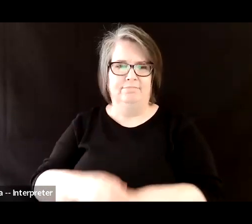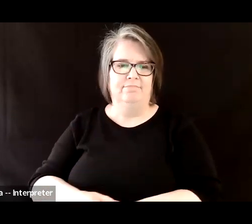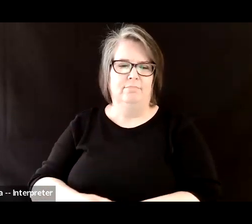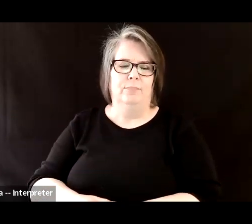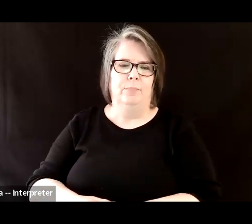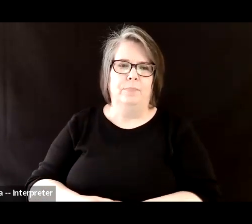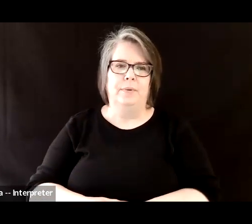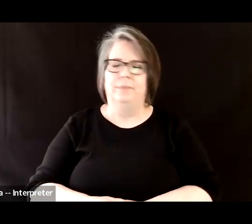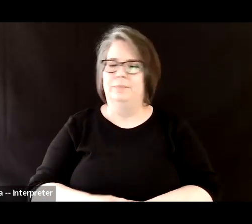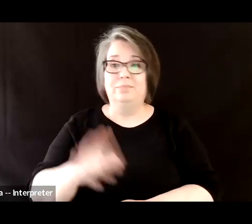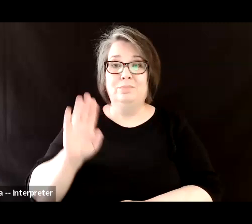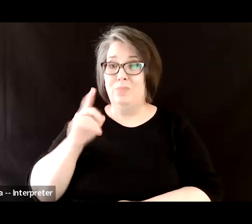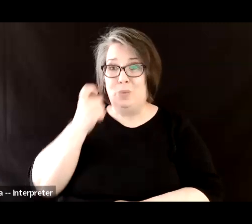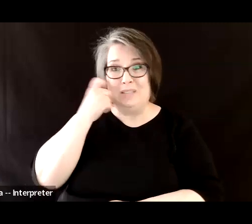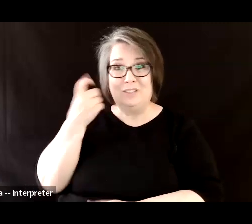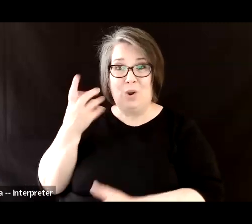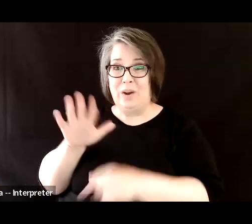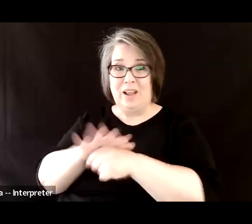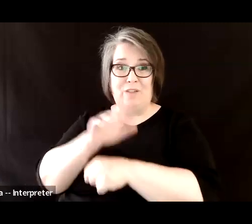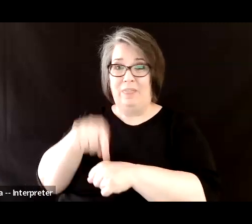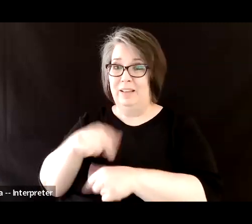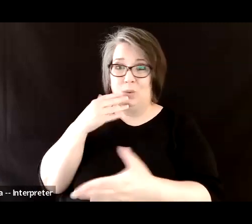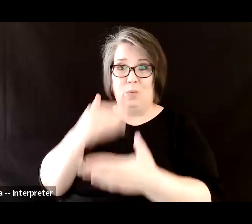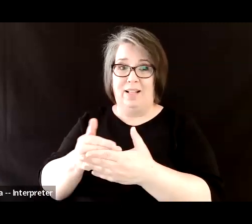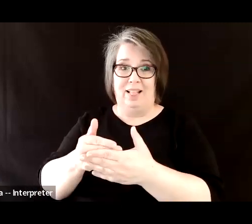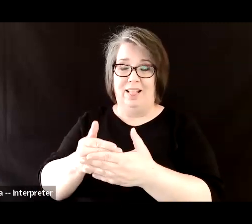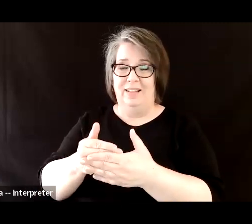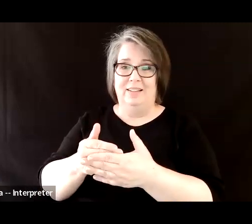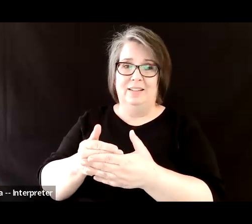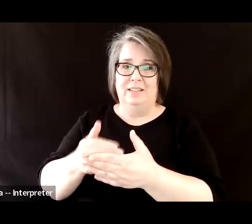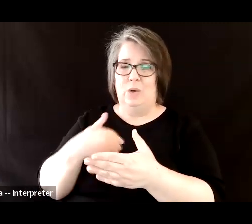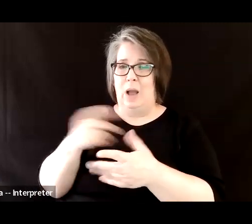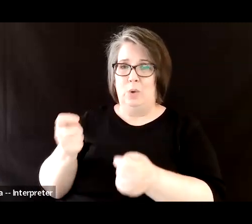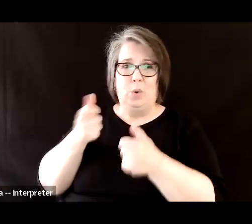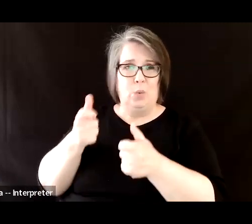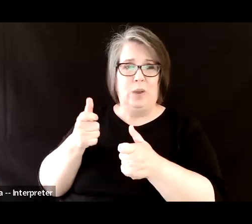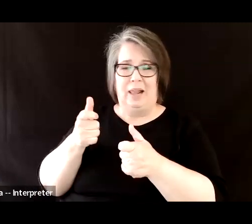Brittany covered this pretty well already so I will quickly